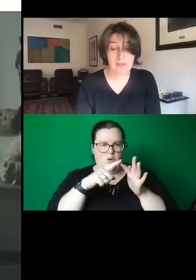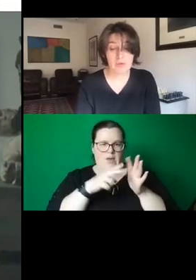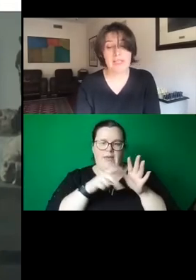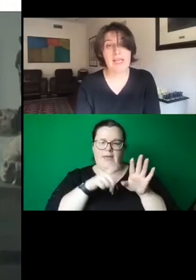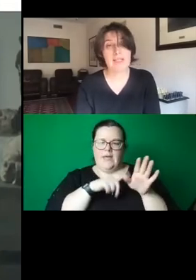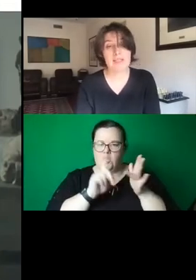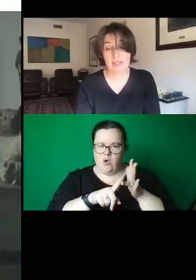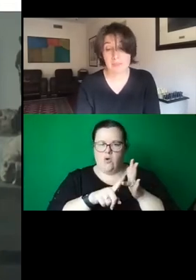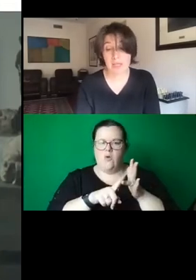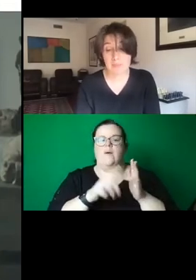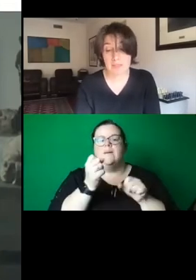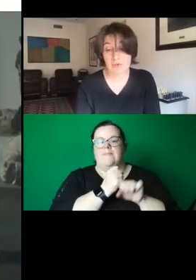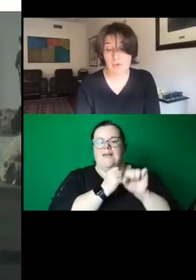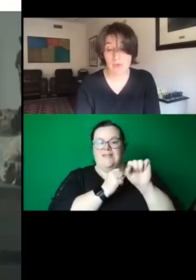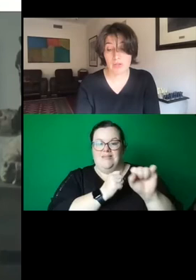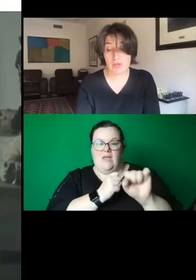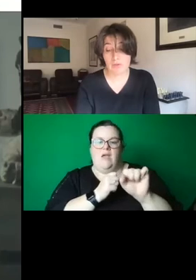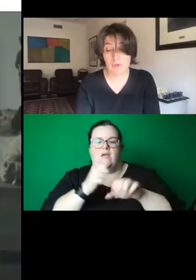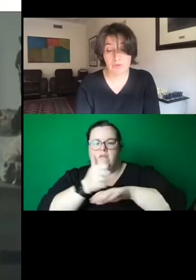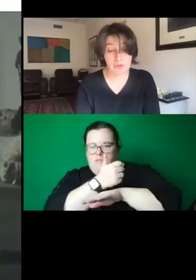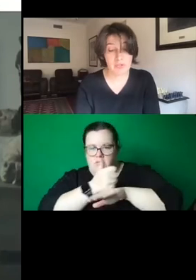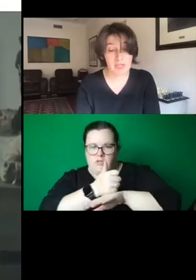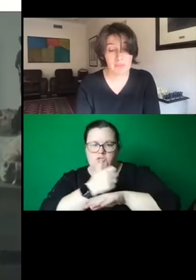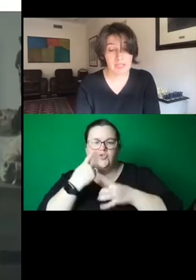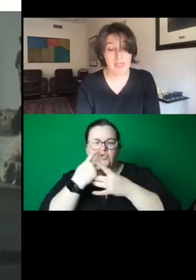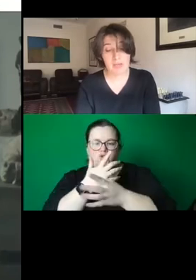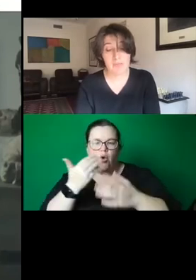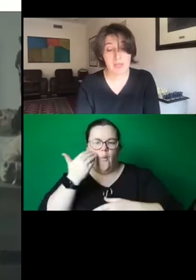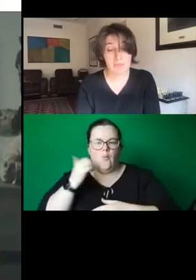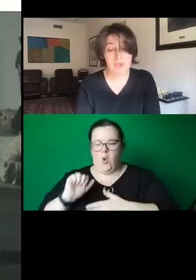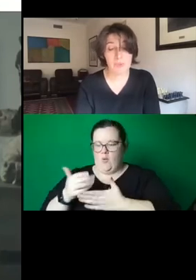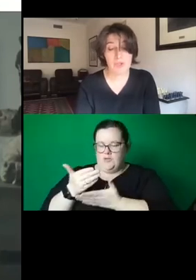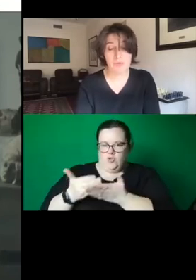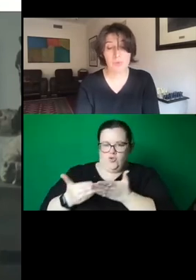enacting sarah batman's story for the first time here i combined my two bodies of works